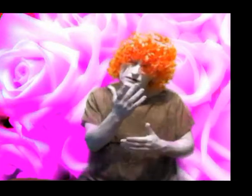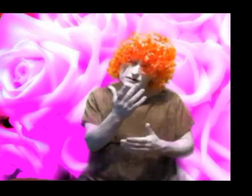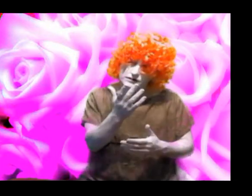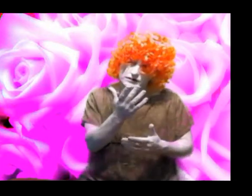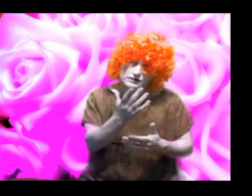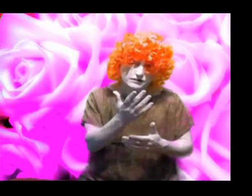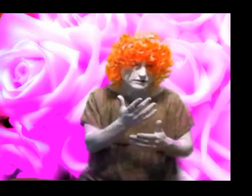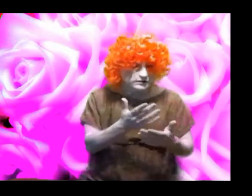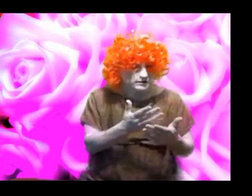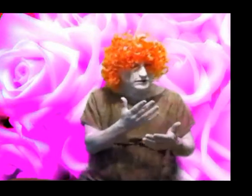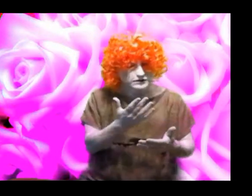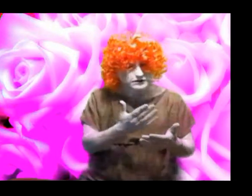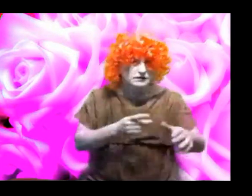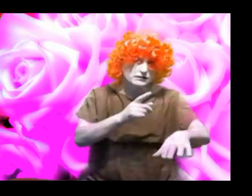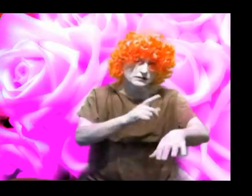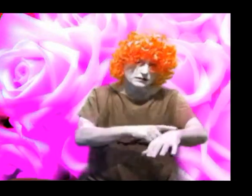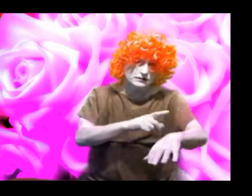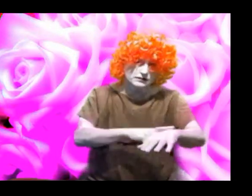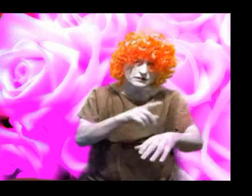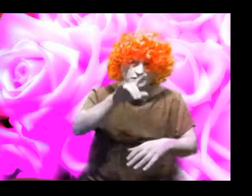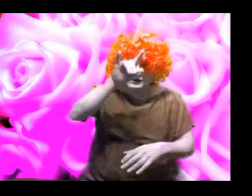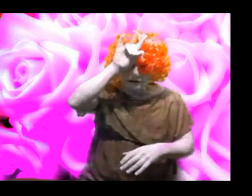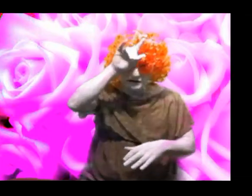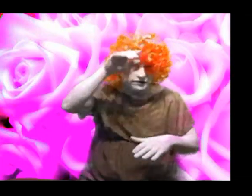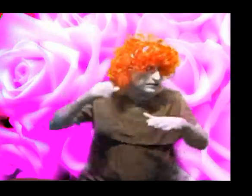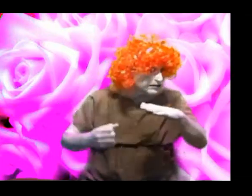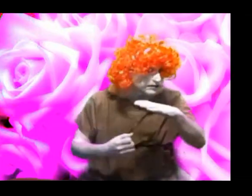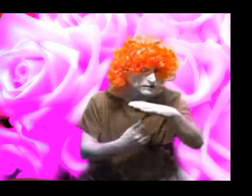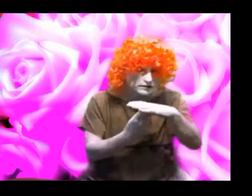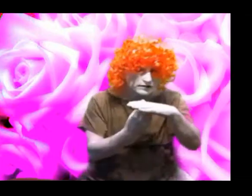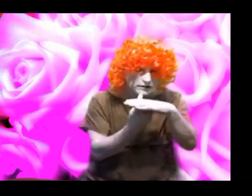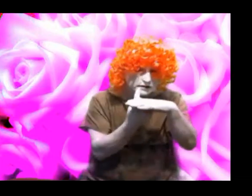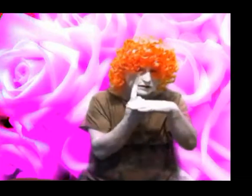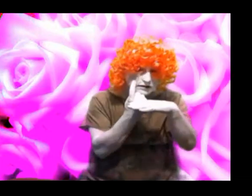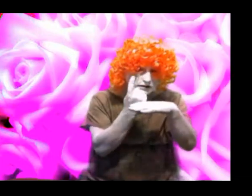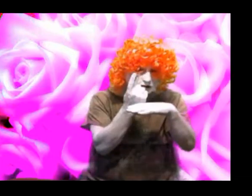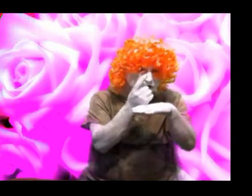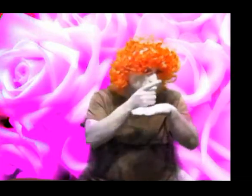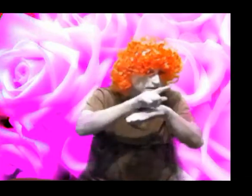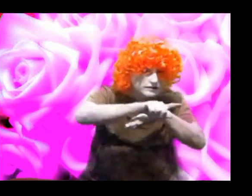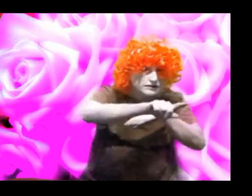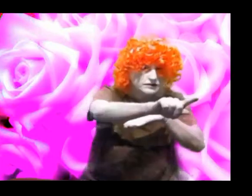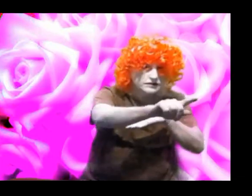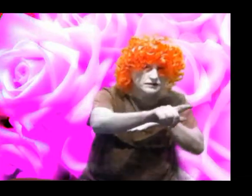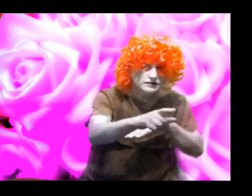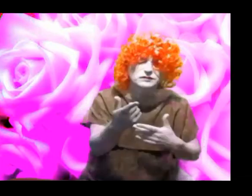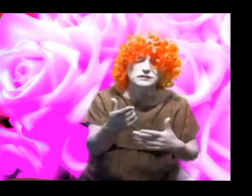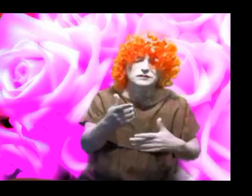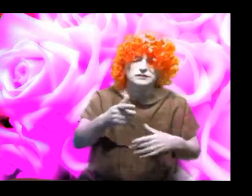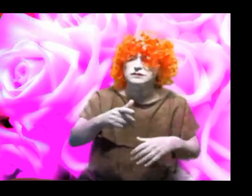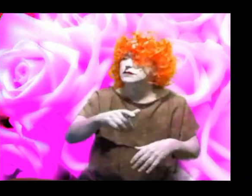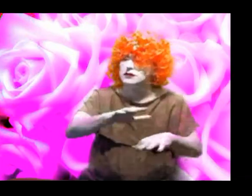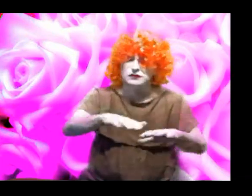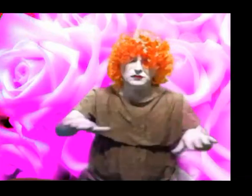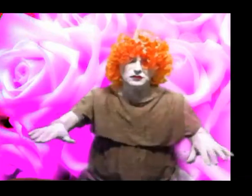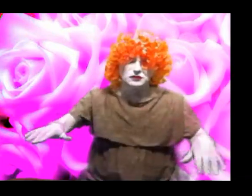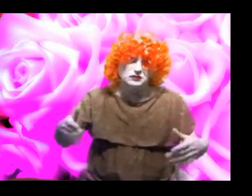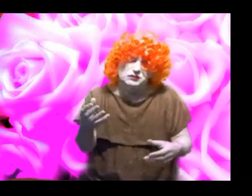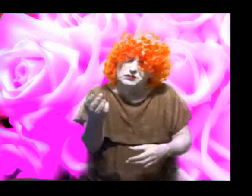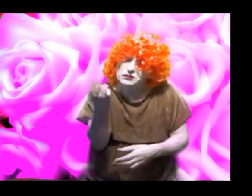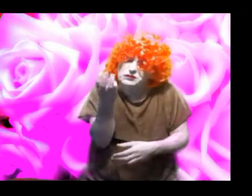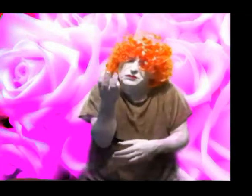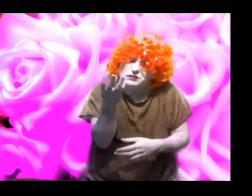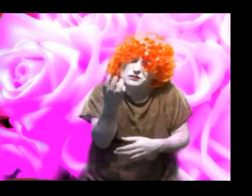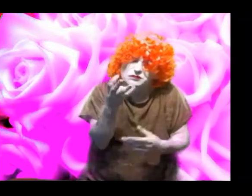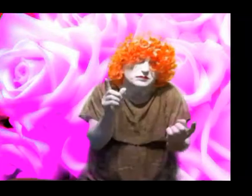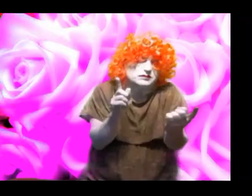Most children will never meet a demon, so don't worry, but Be careful if a devil ever escapes from hell